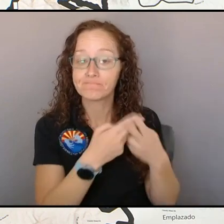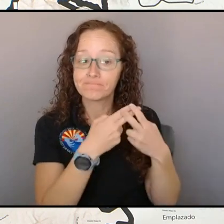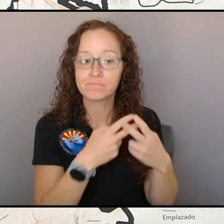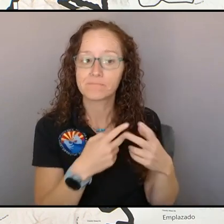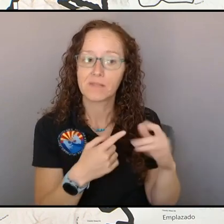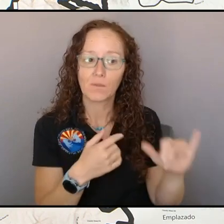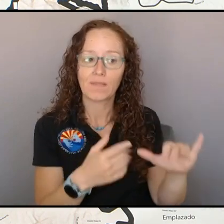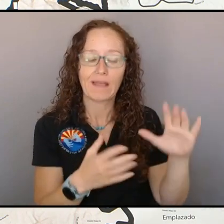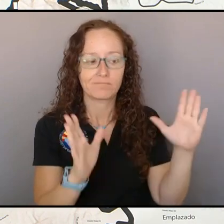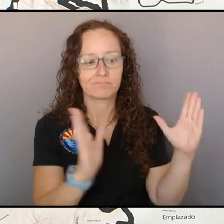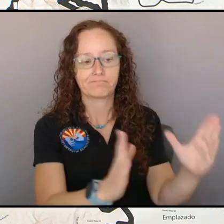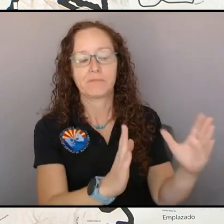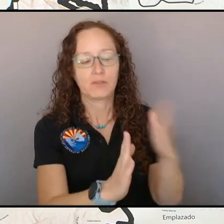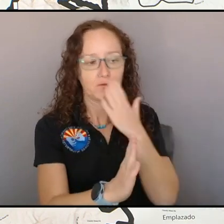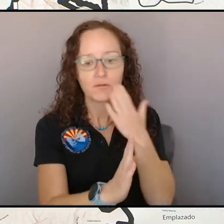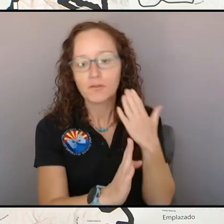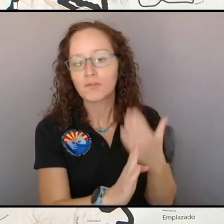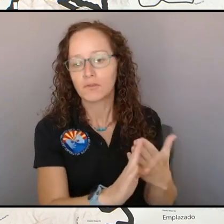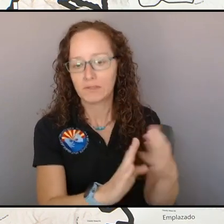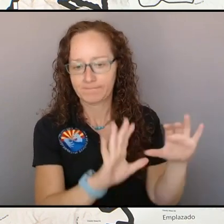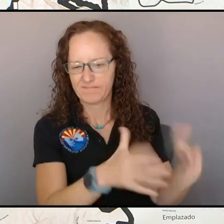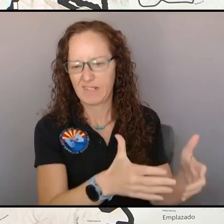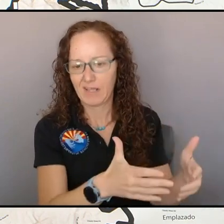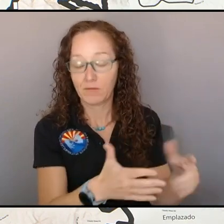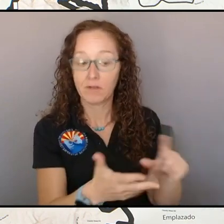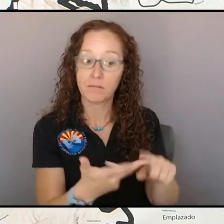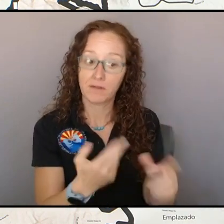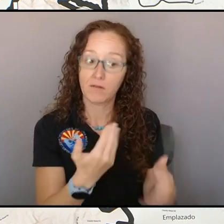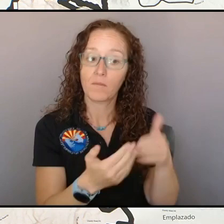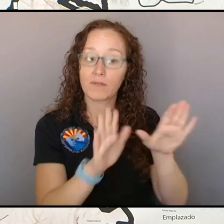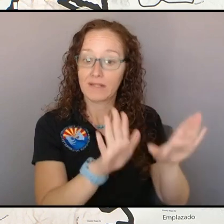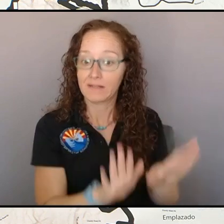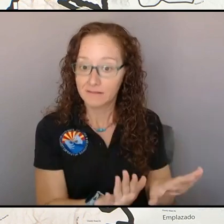getting into the excellent category for overnight recovery